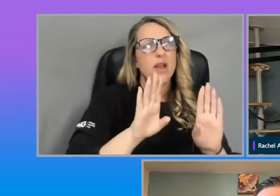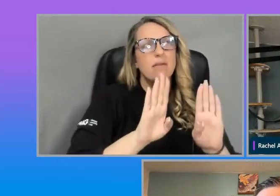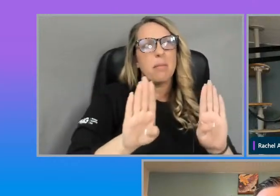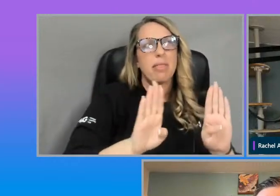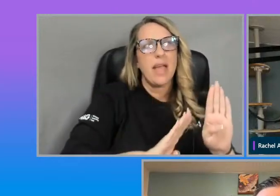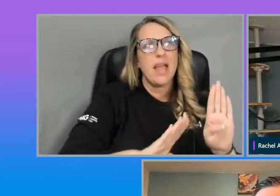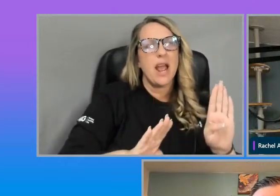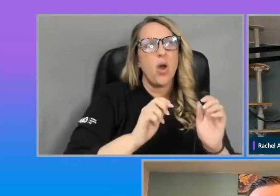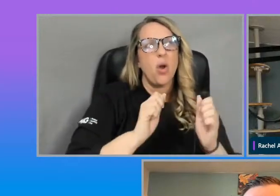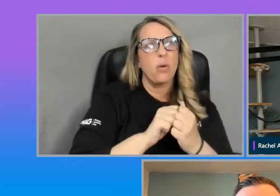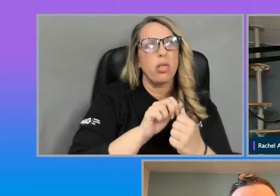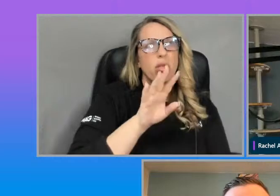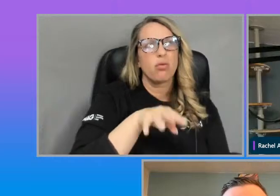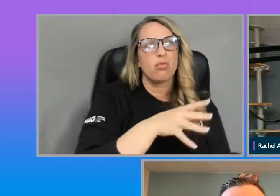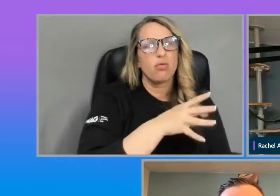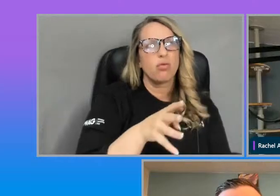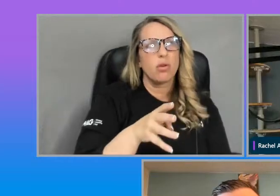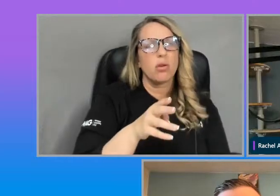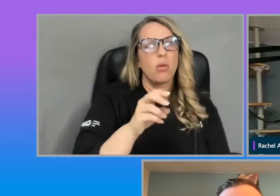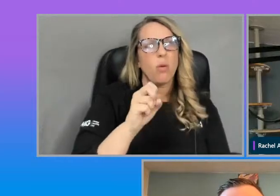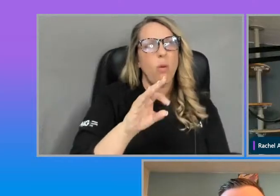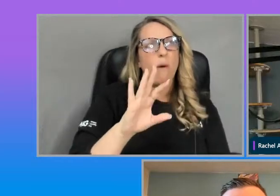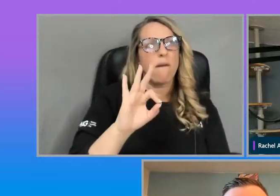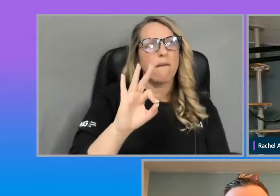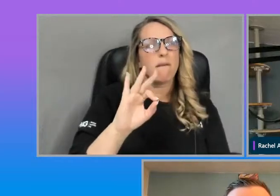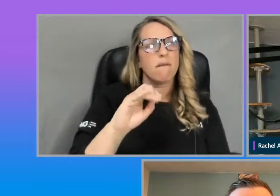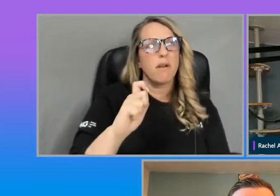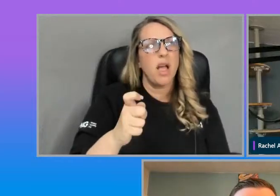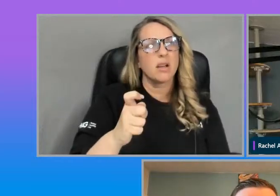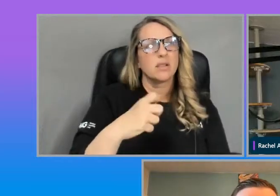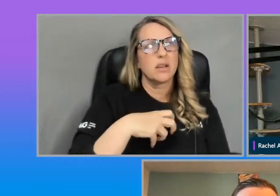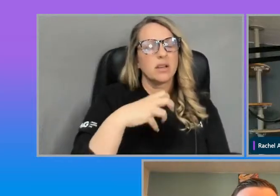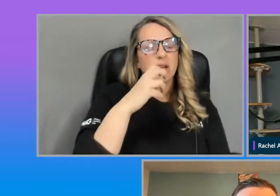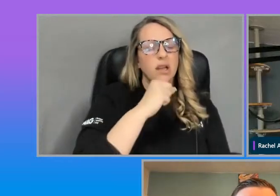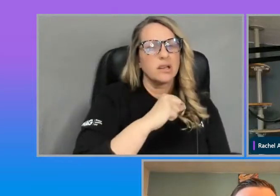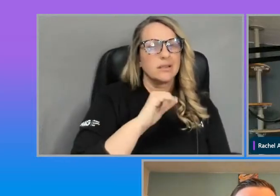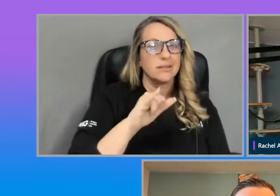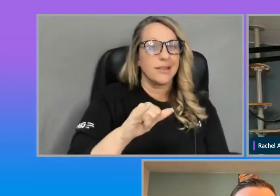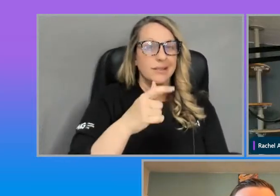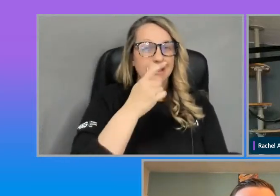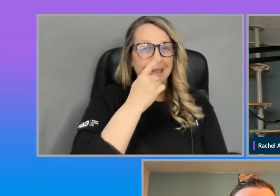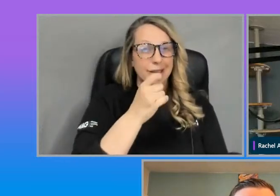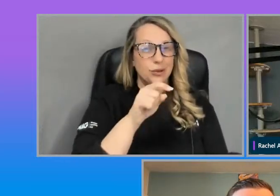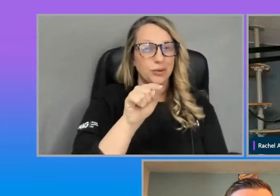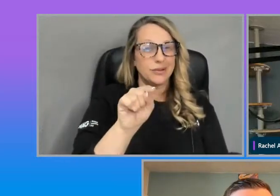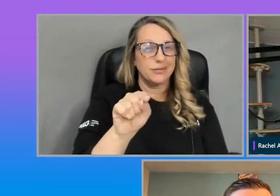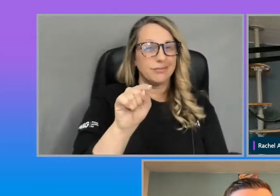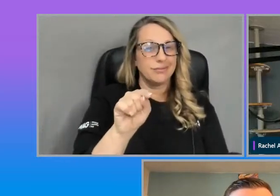have them laid out with grid or flex, I guess. That's an